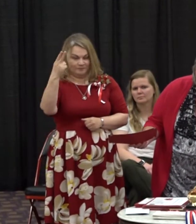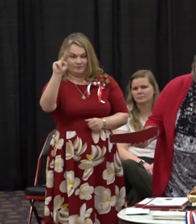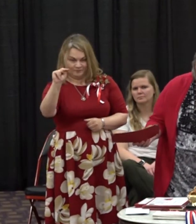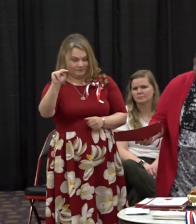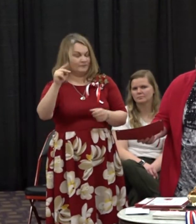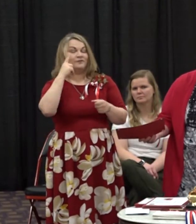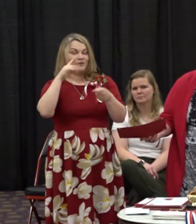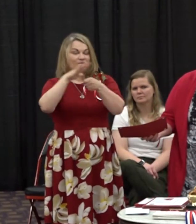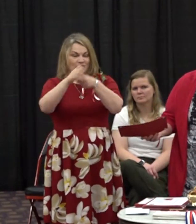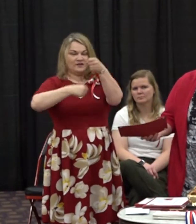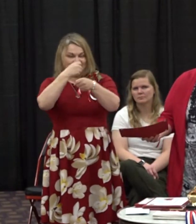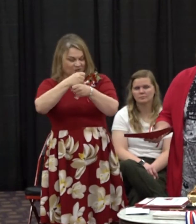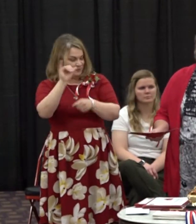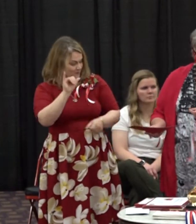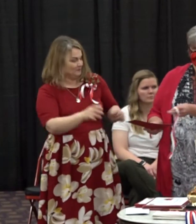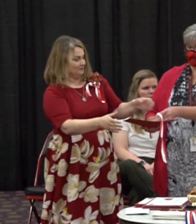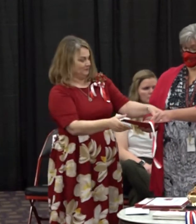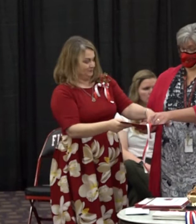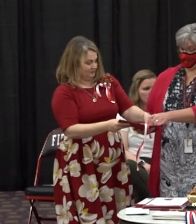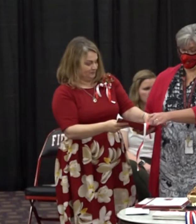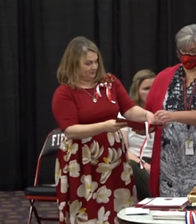Emily Koehn, for the full year.